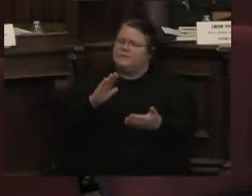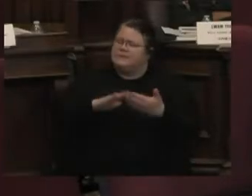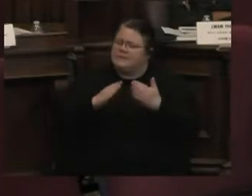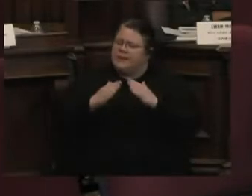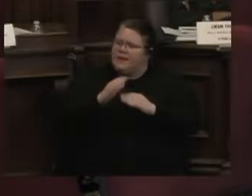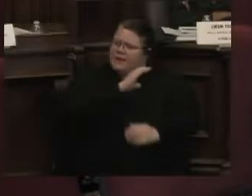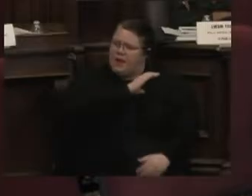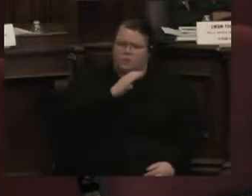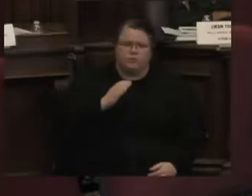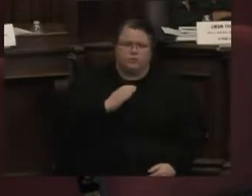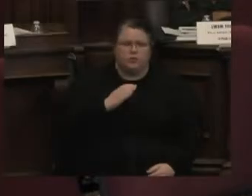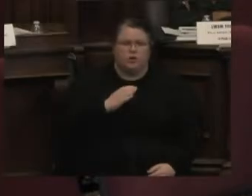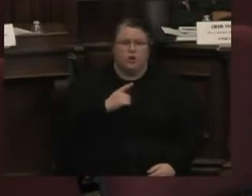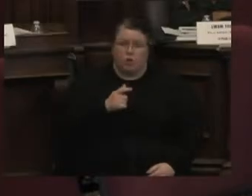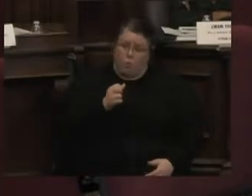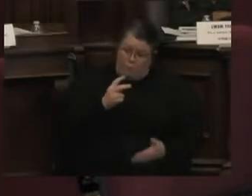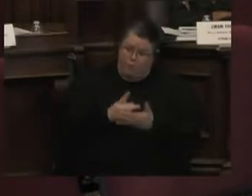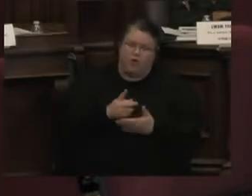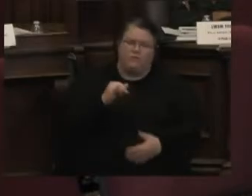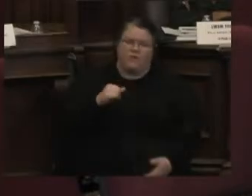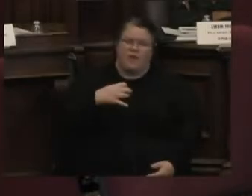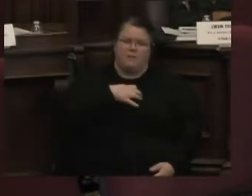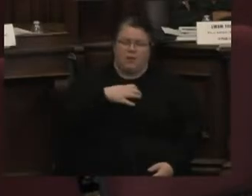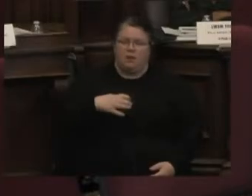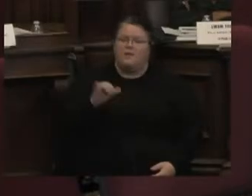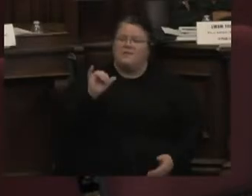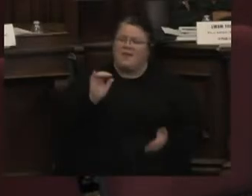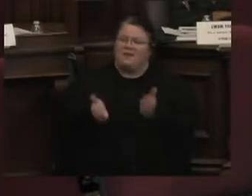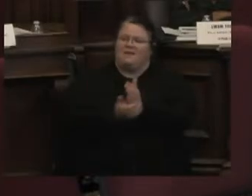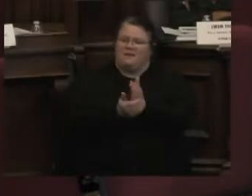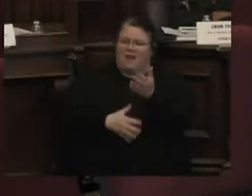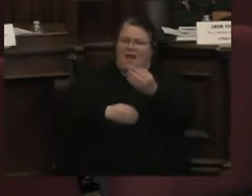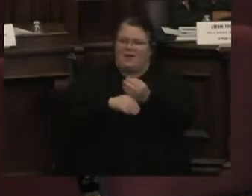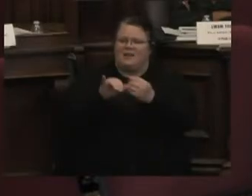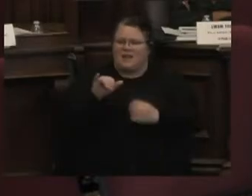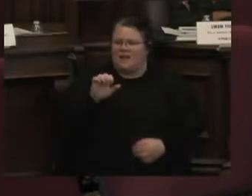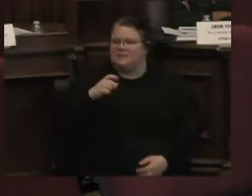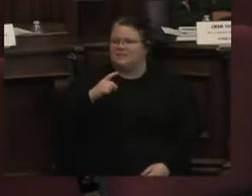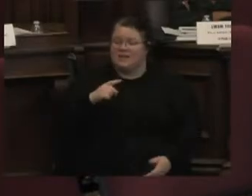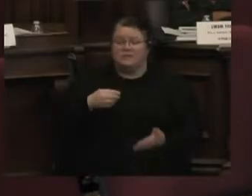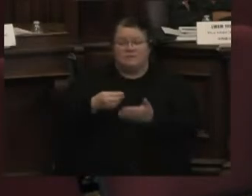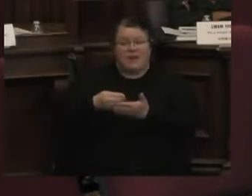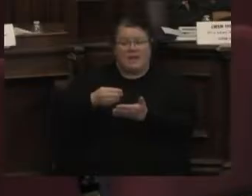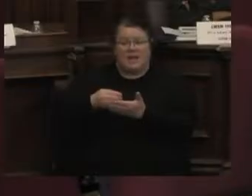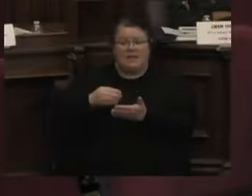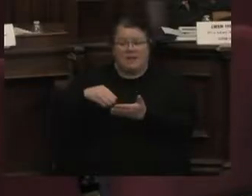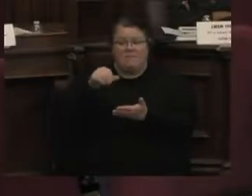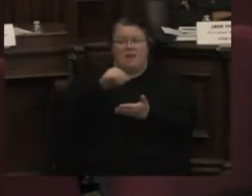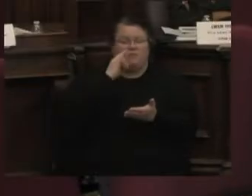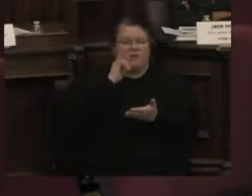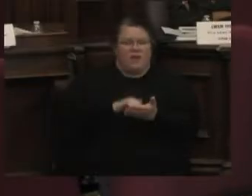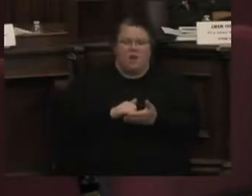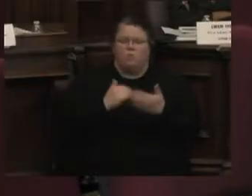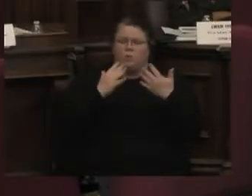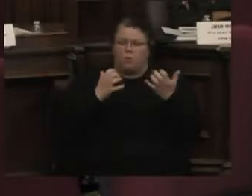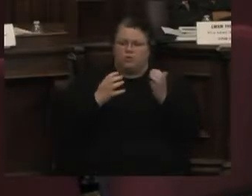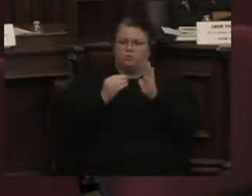time, I would also like to thank City Council for approving that appeal. That's